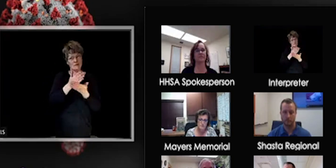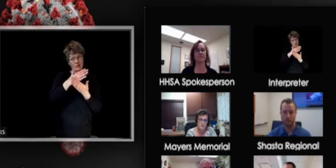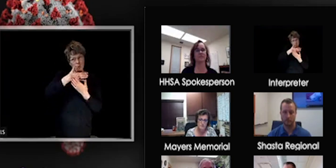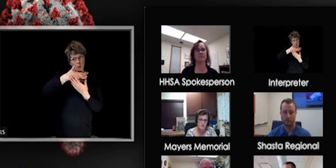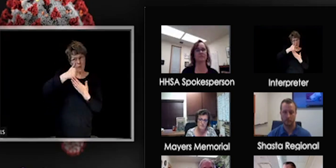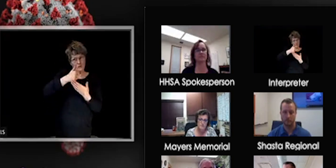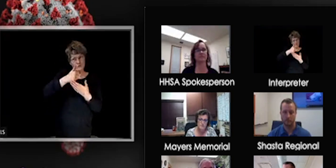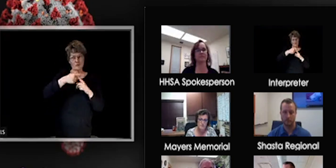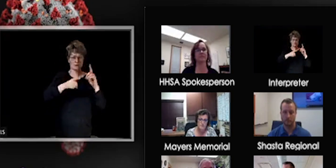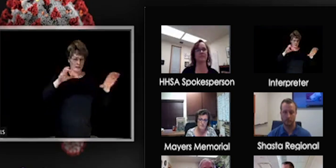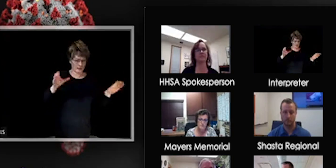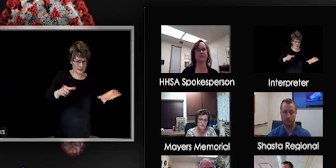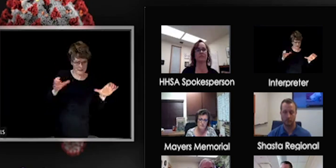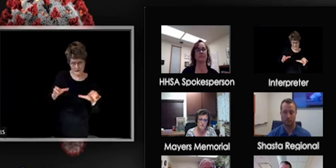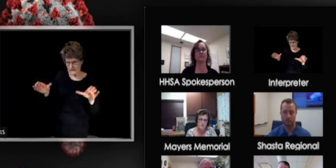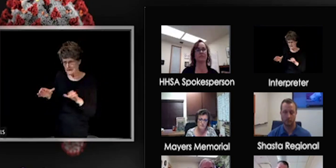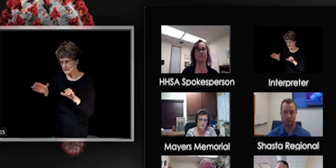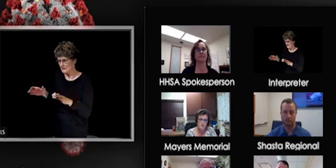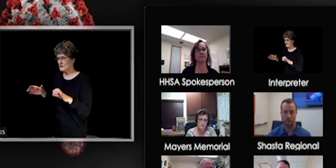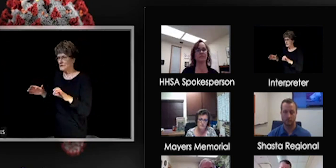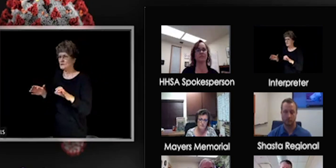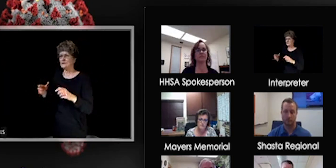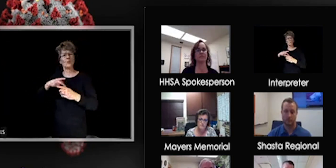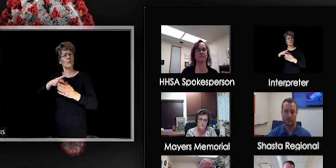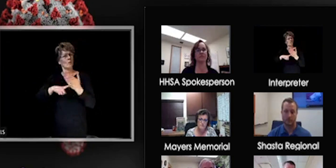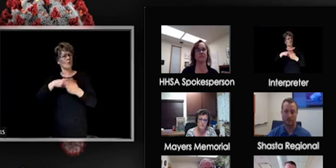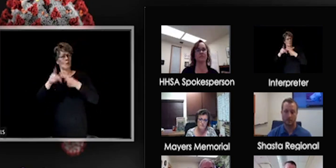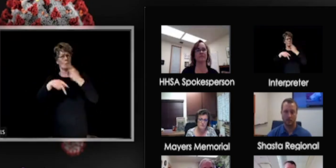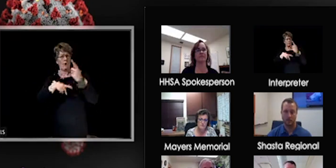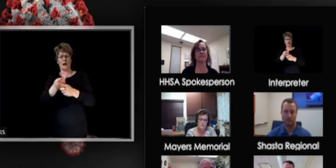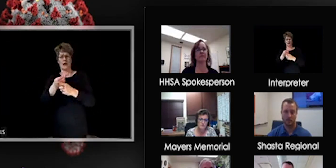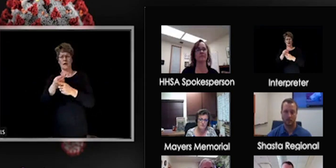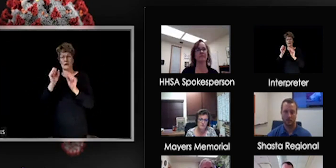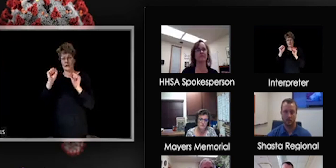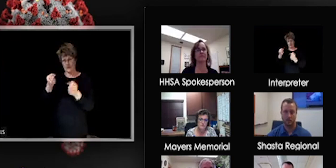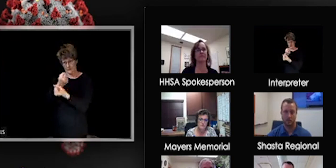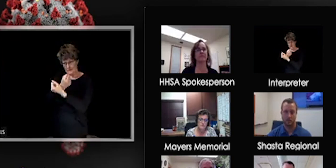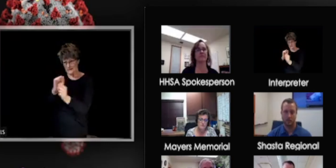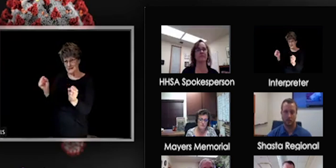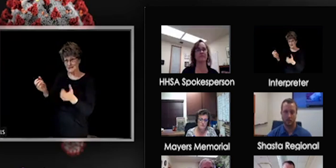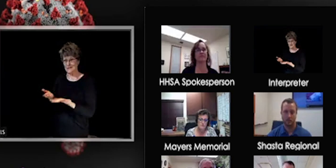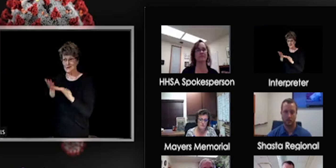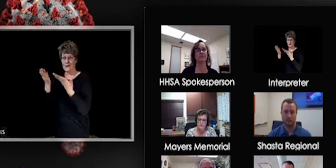safely offered to our young people right now. So, those conversations are in the works,